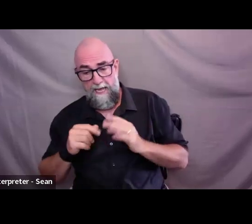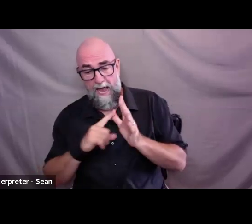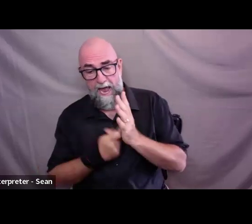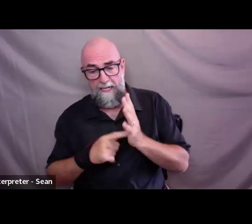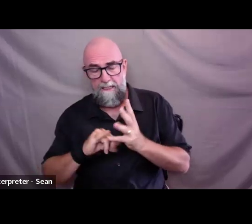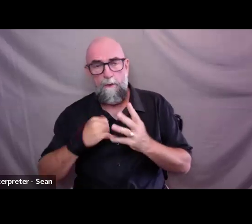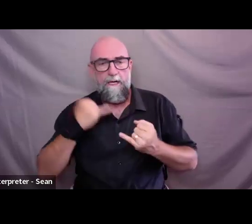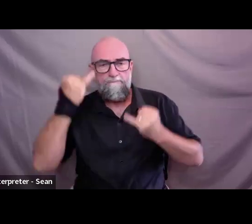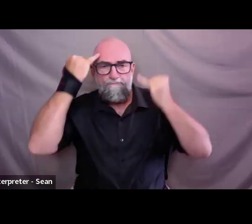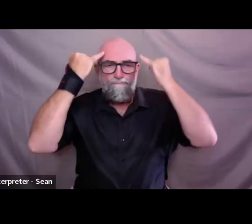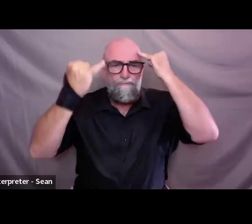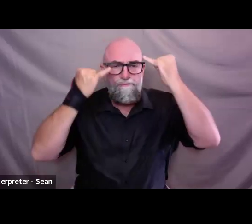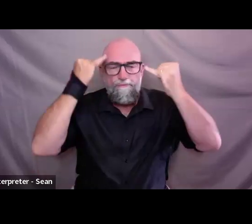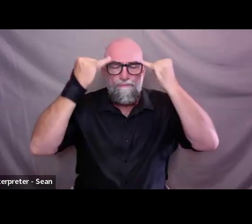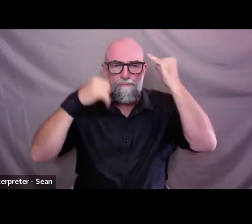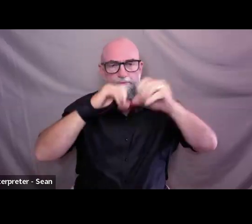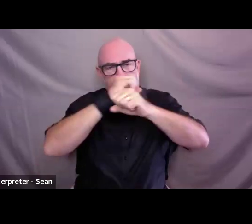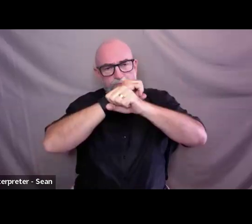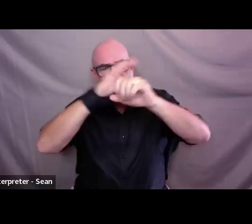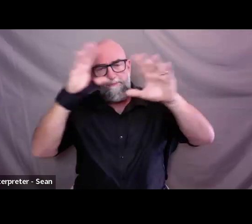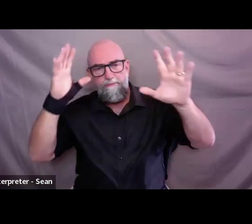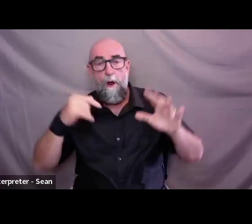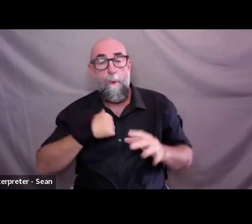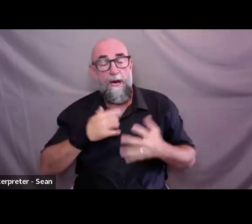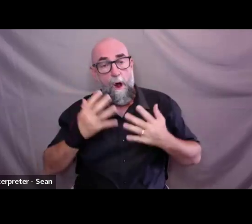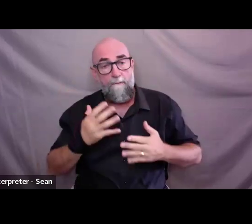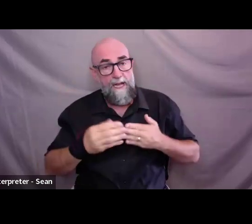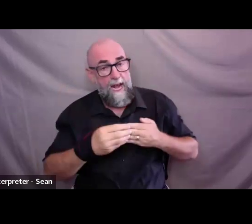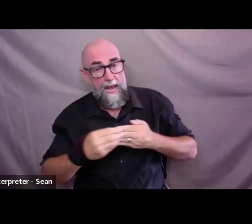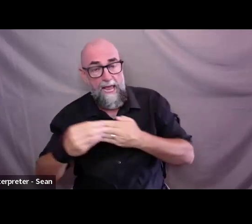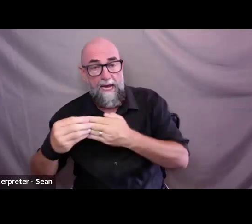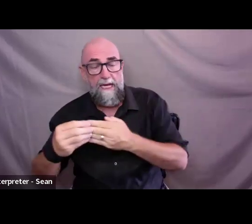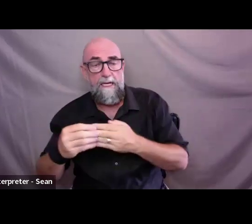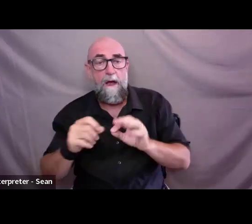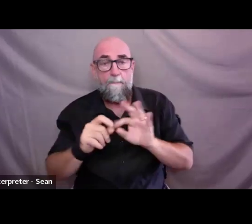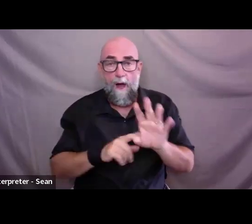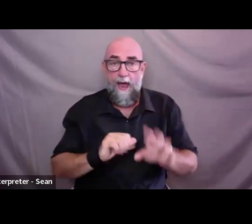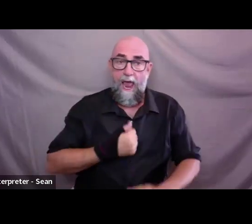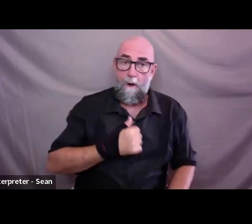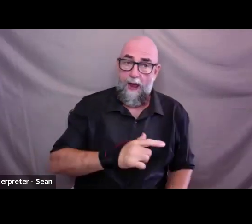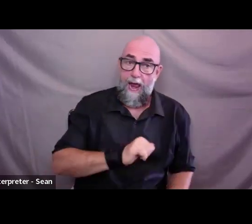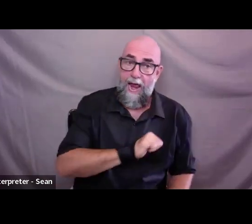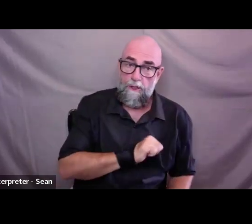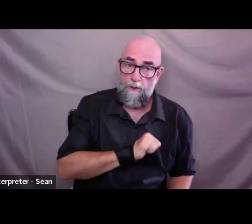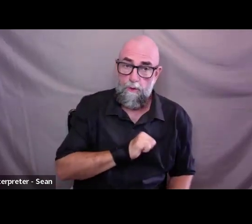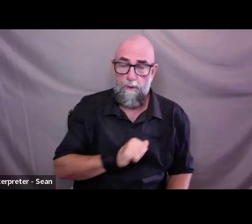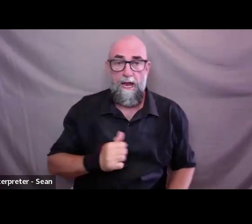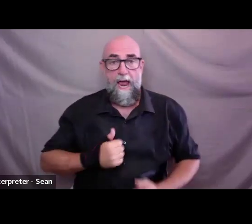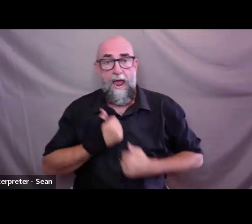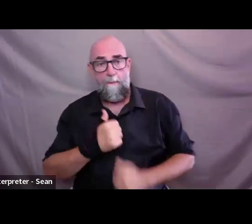when it comes those attitudes and behaviours, it's important that we take the biggest crisis humanity is seen and